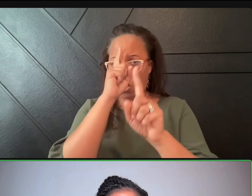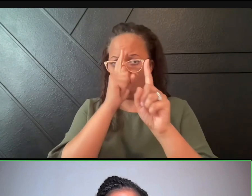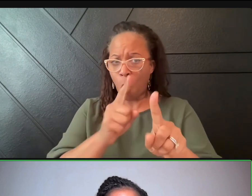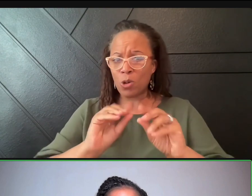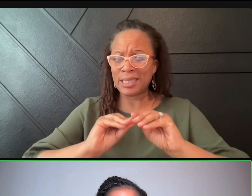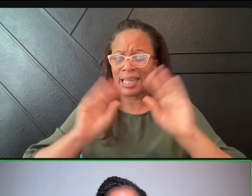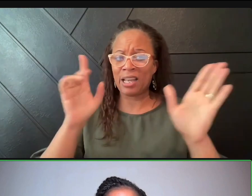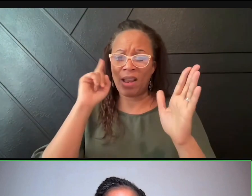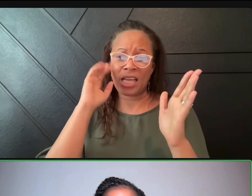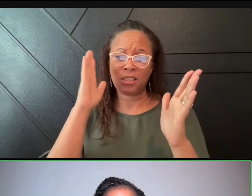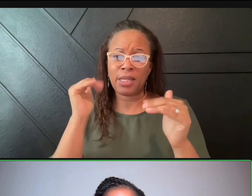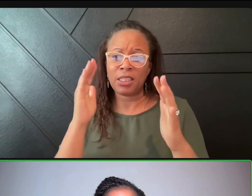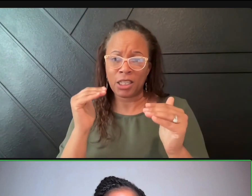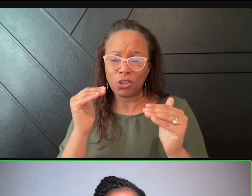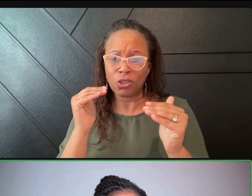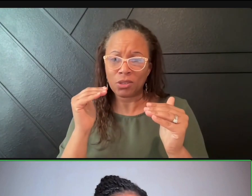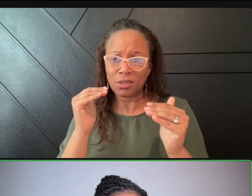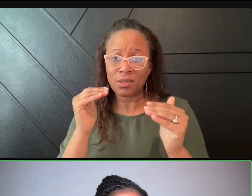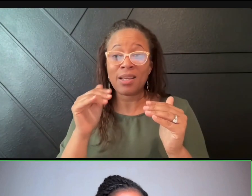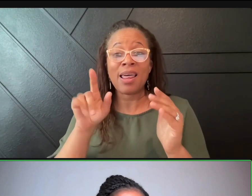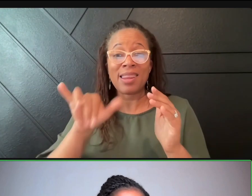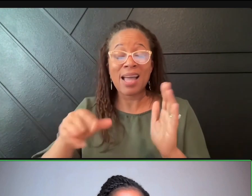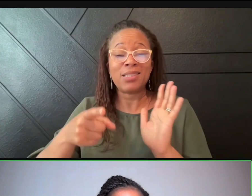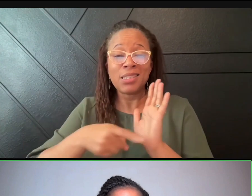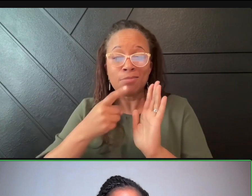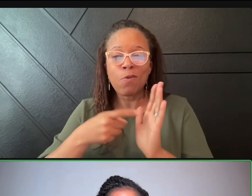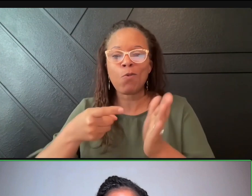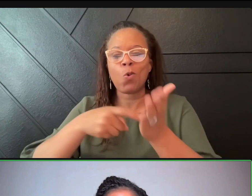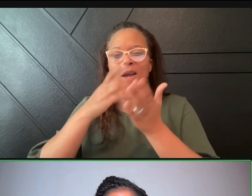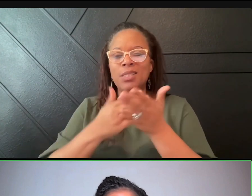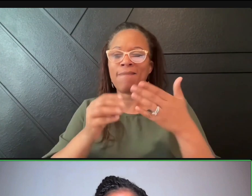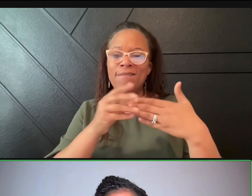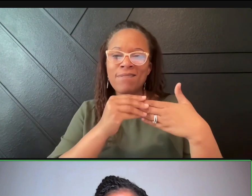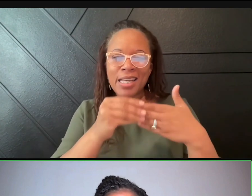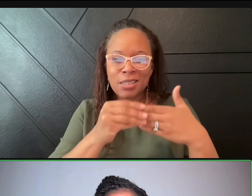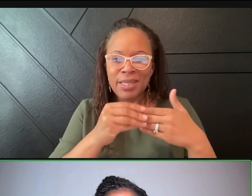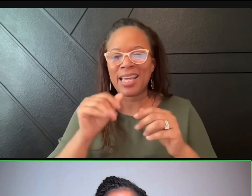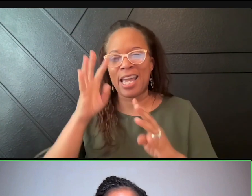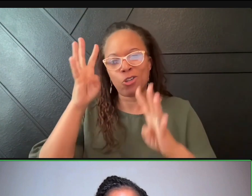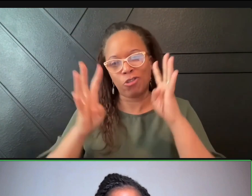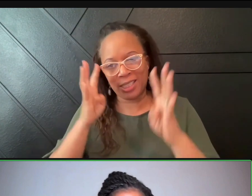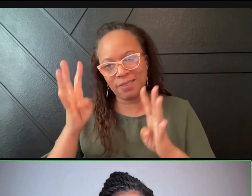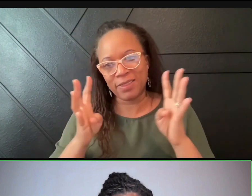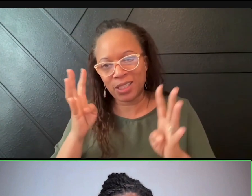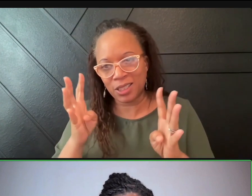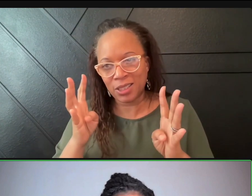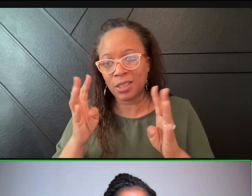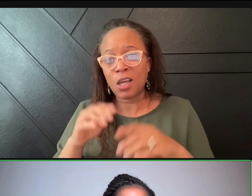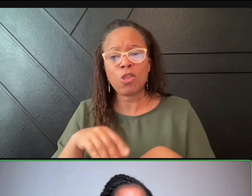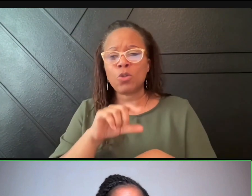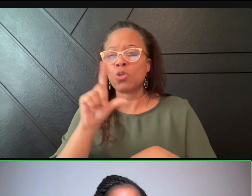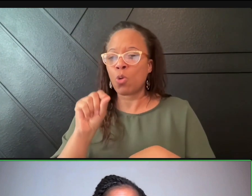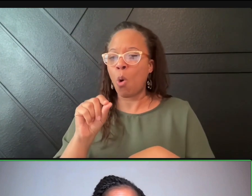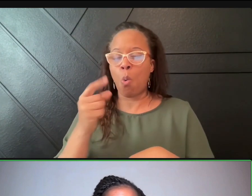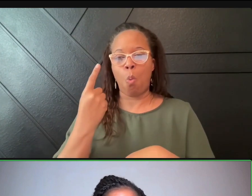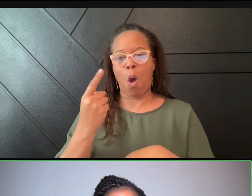You also want to work together to set those clear goals and expectations that may require